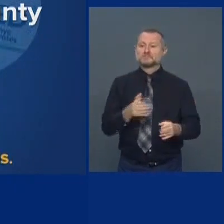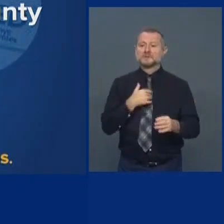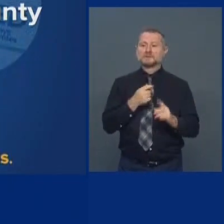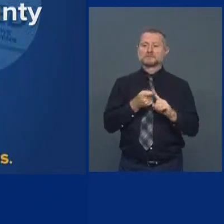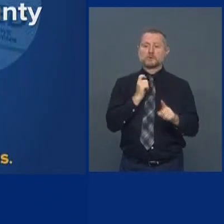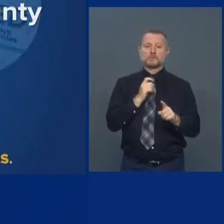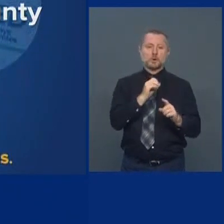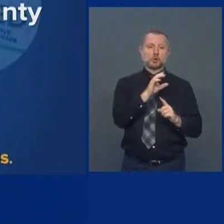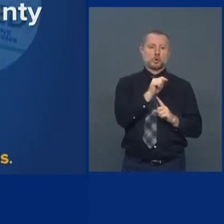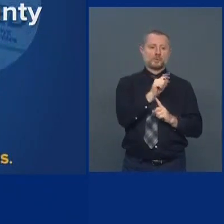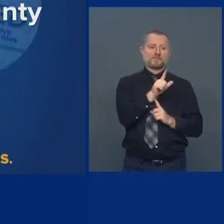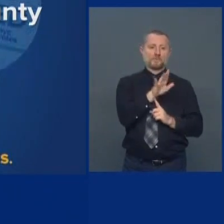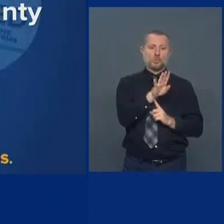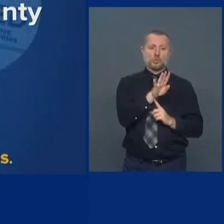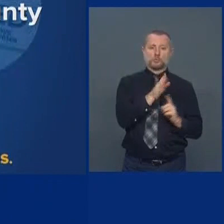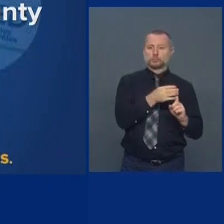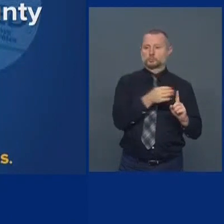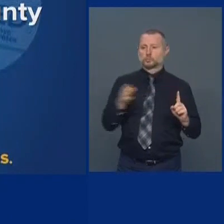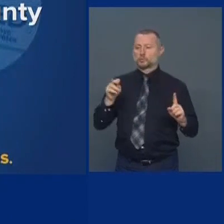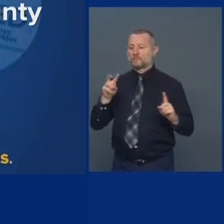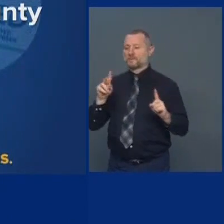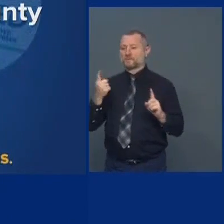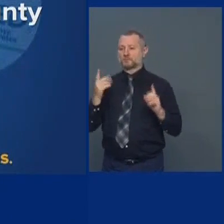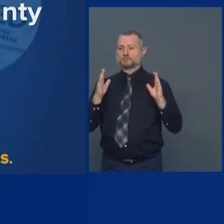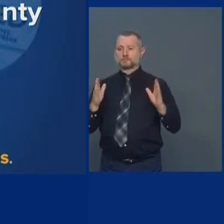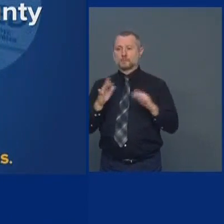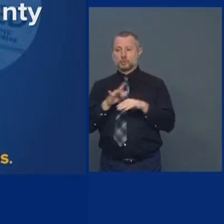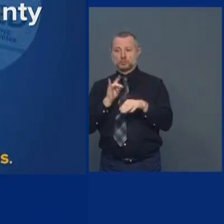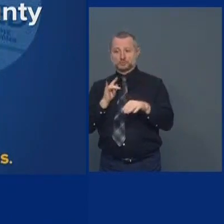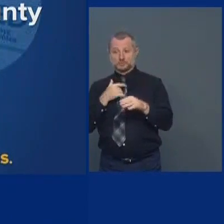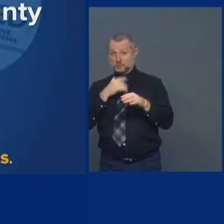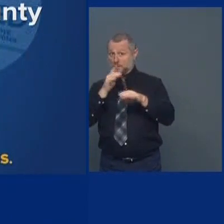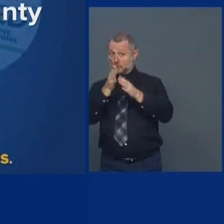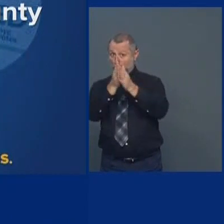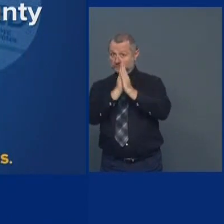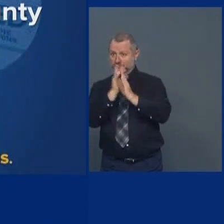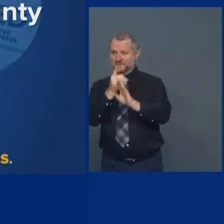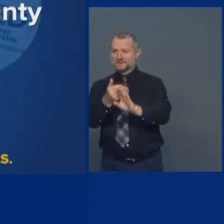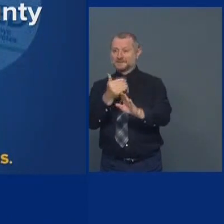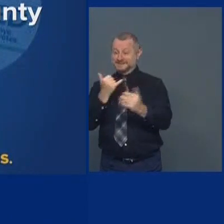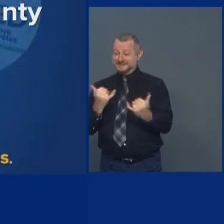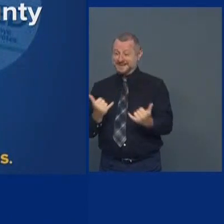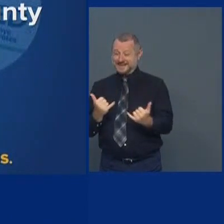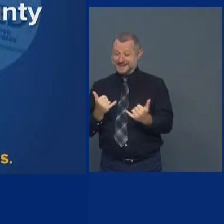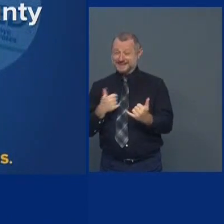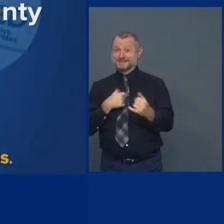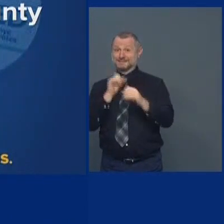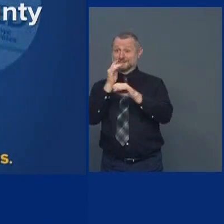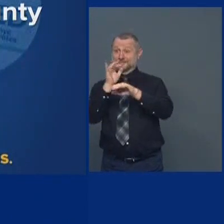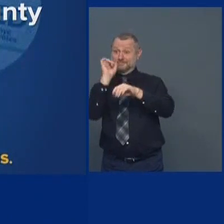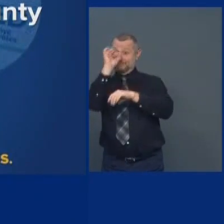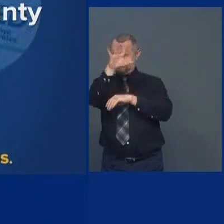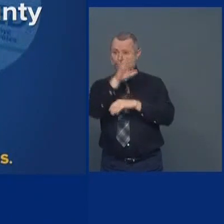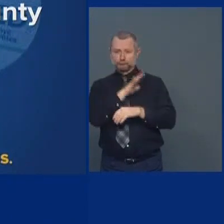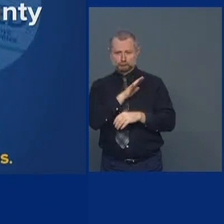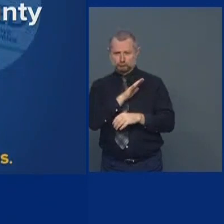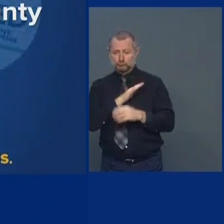ELECTIONS OR ANY EARLY VOTING SITE IN THE COUNTY, EARLY VOTING PERIOD OCTOBER 24th THROUGH NOVEMBER 1.